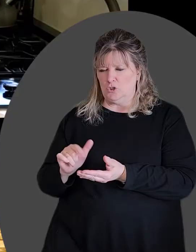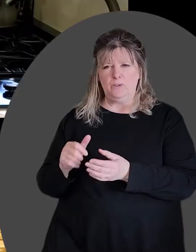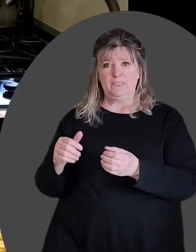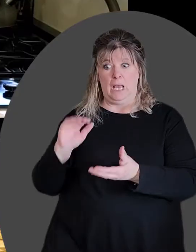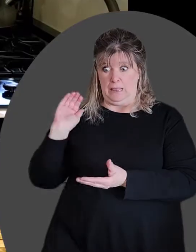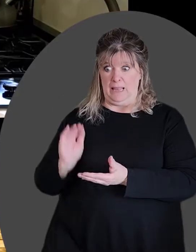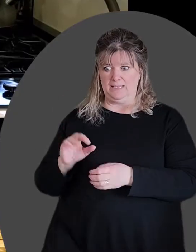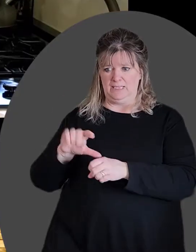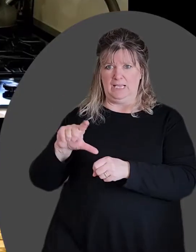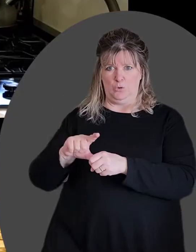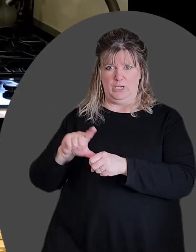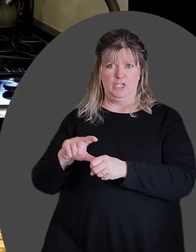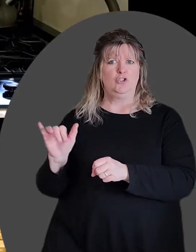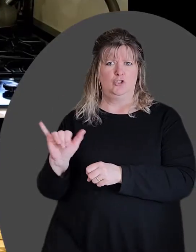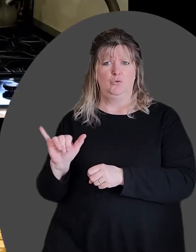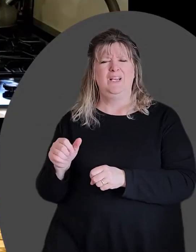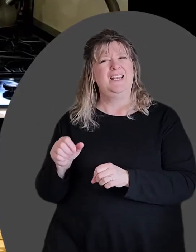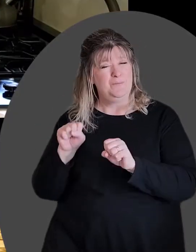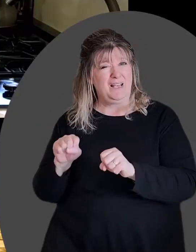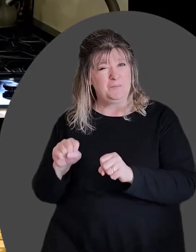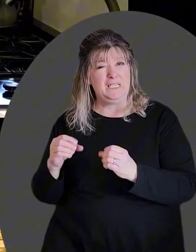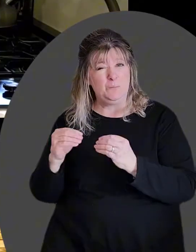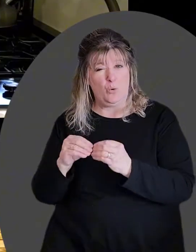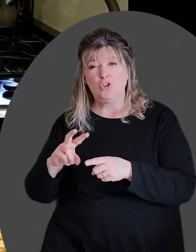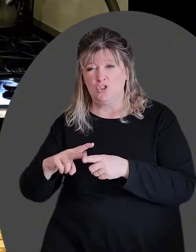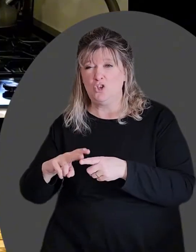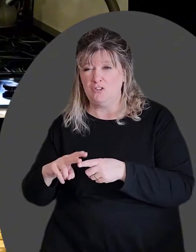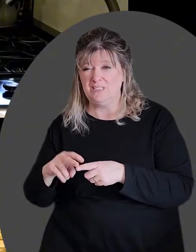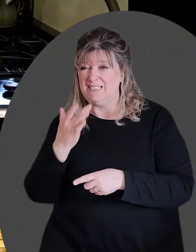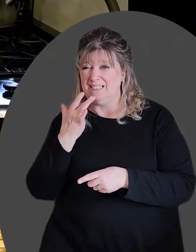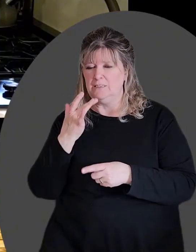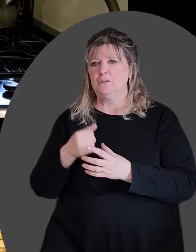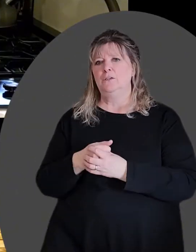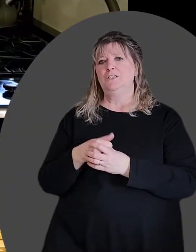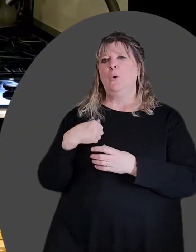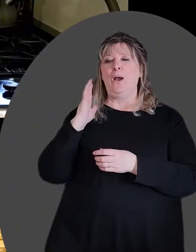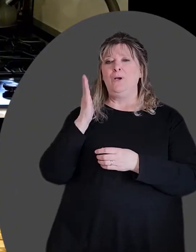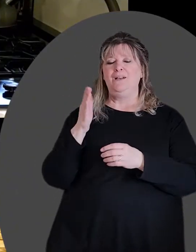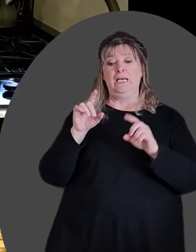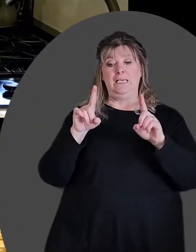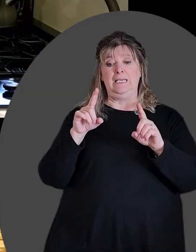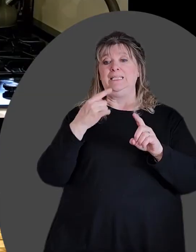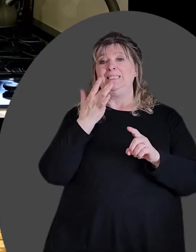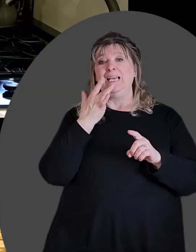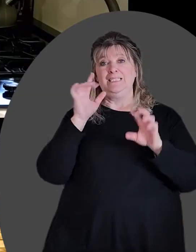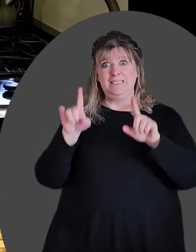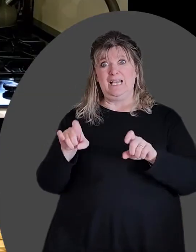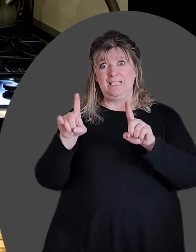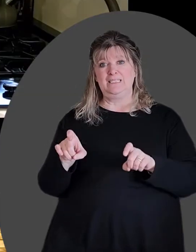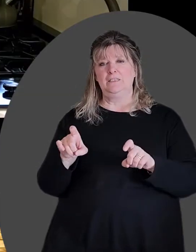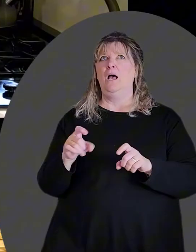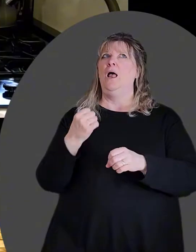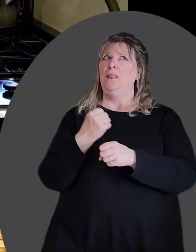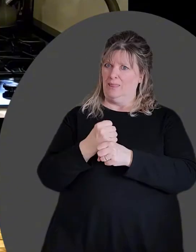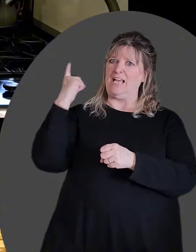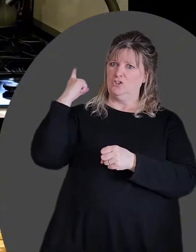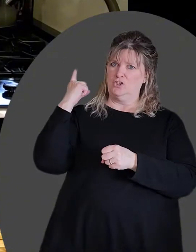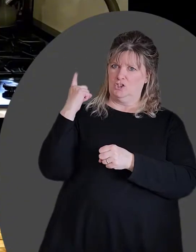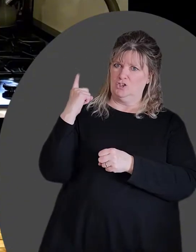it may possibly be a little more salty so I'm going to taste test last year's batch first